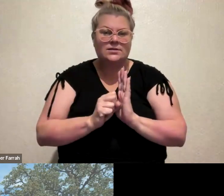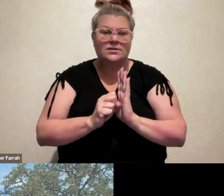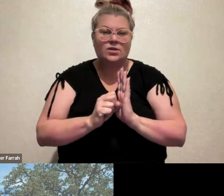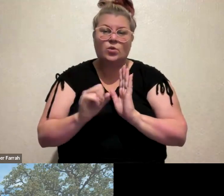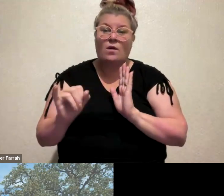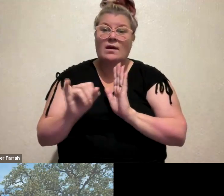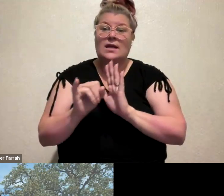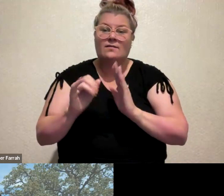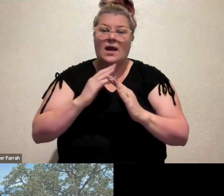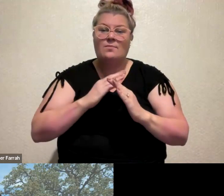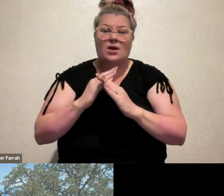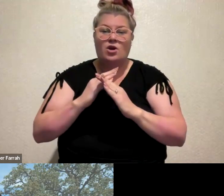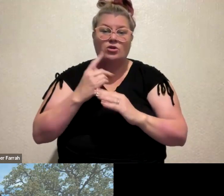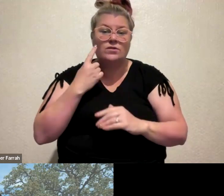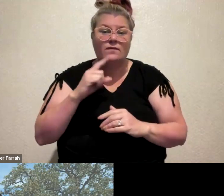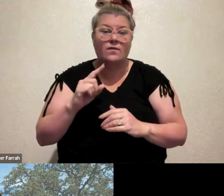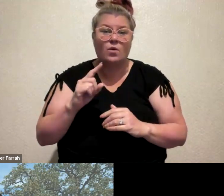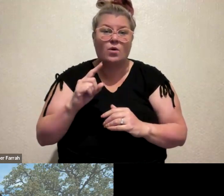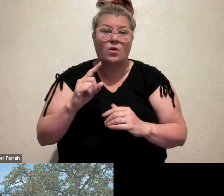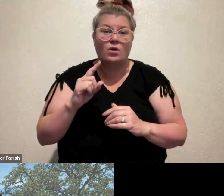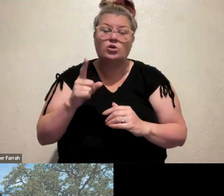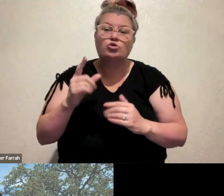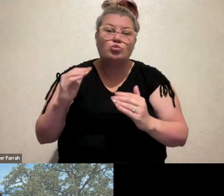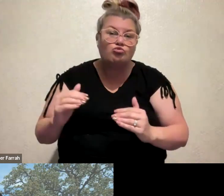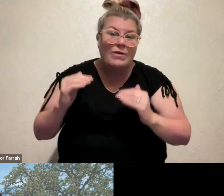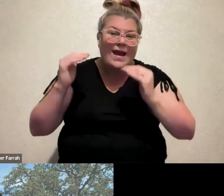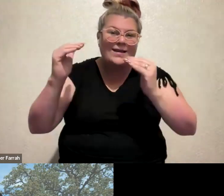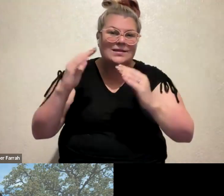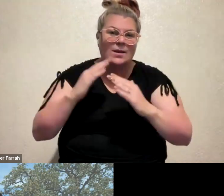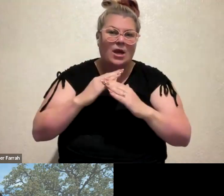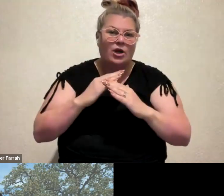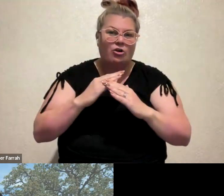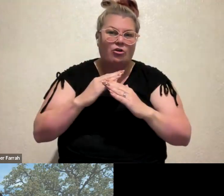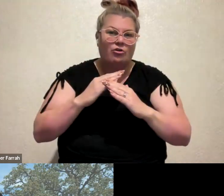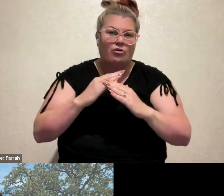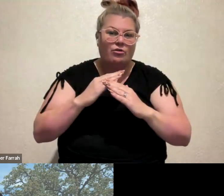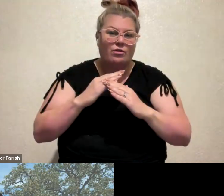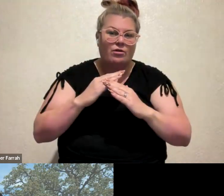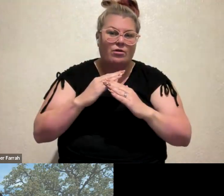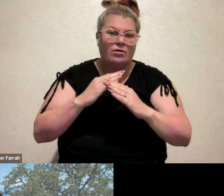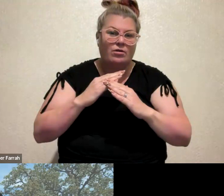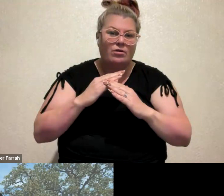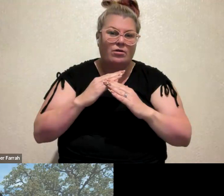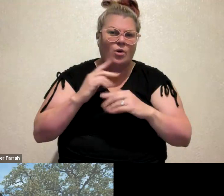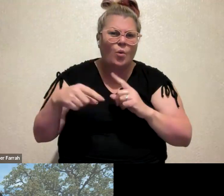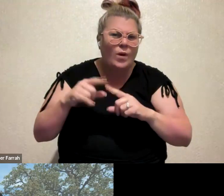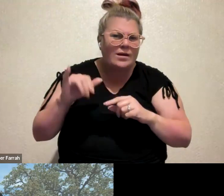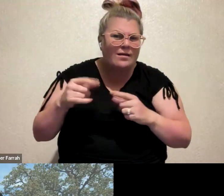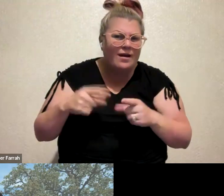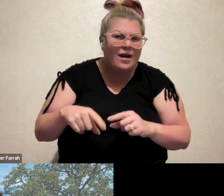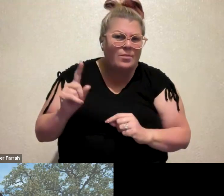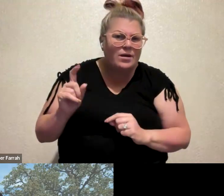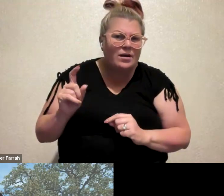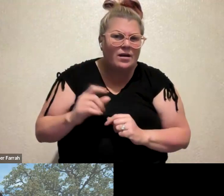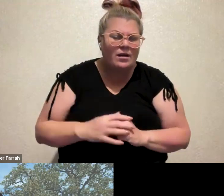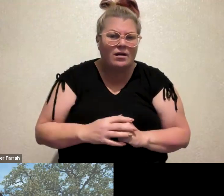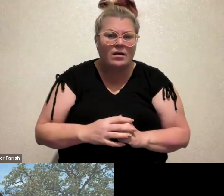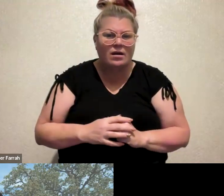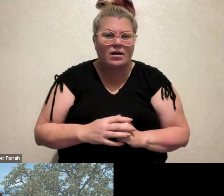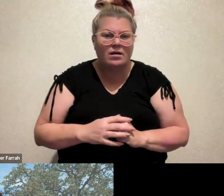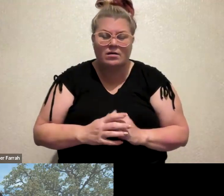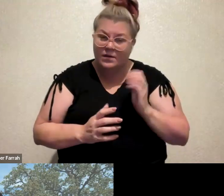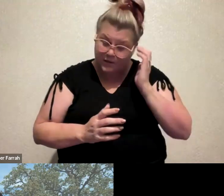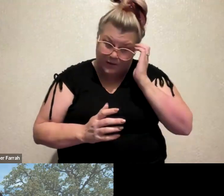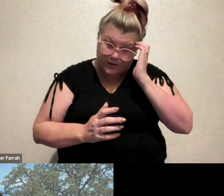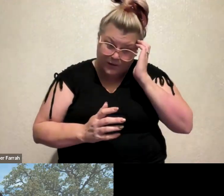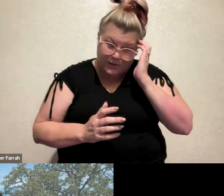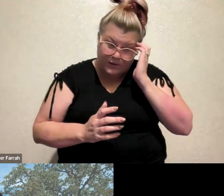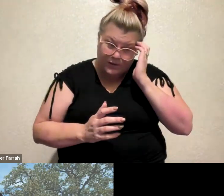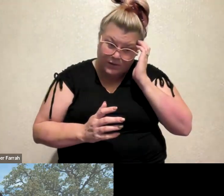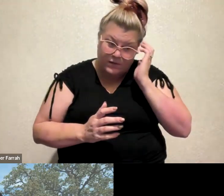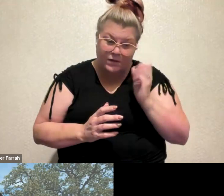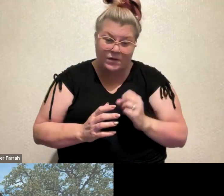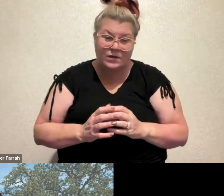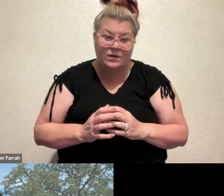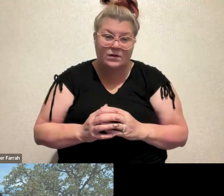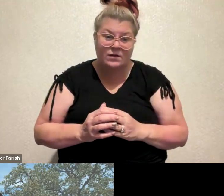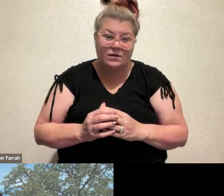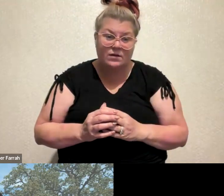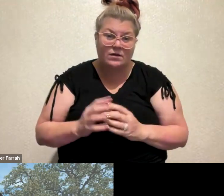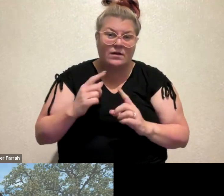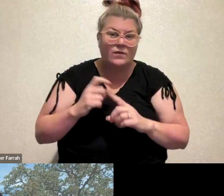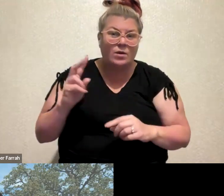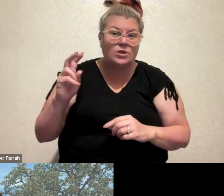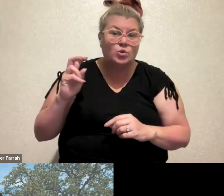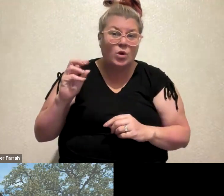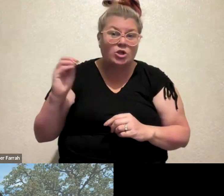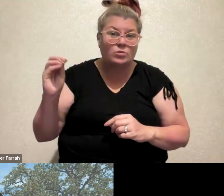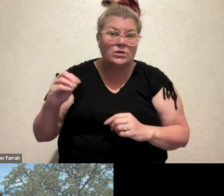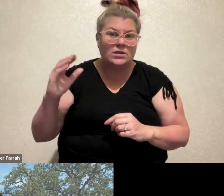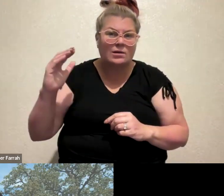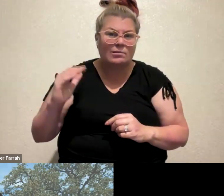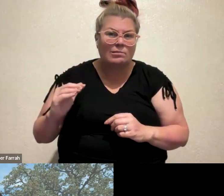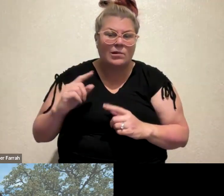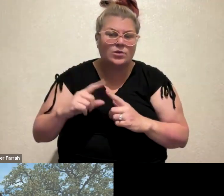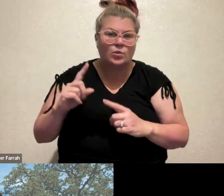barriers for… It raised the barrier. It raised the barrier. When did that happen? From 200% to 150%,